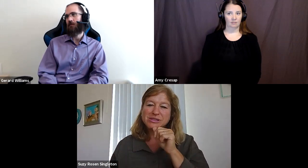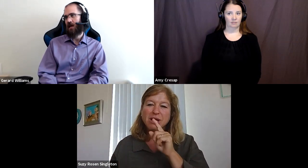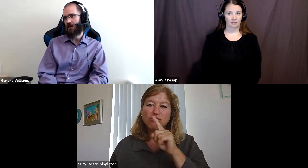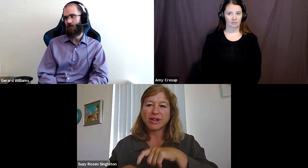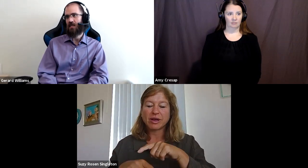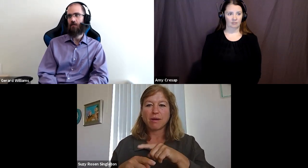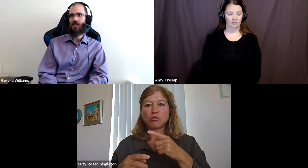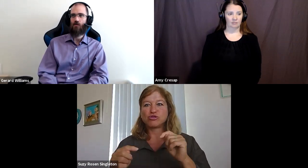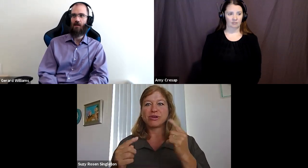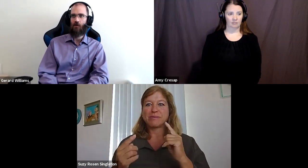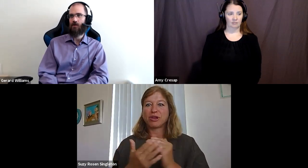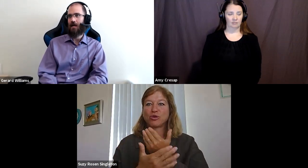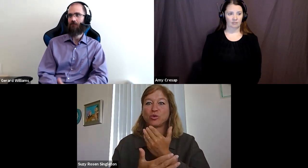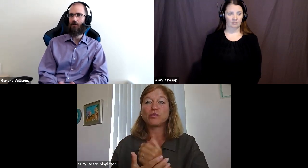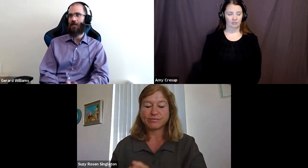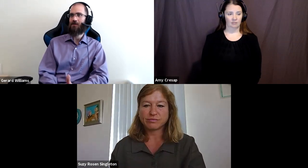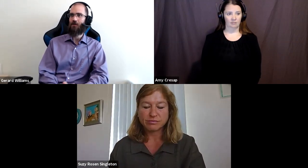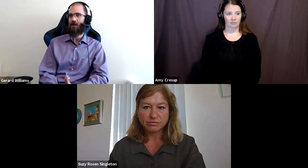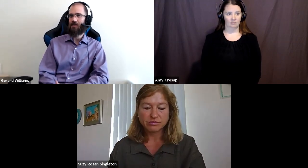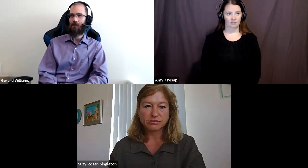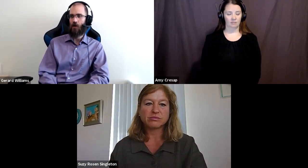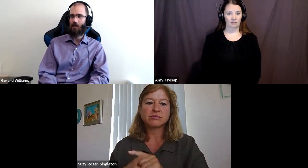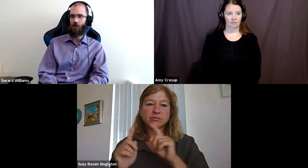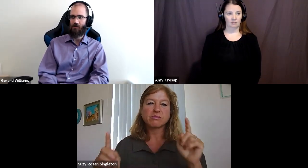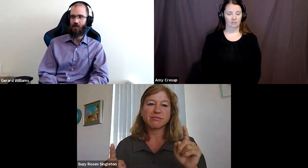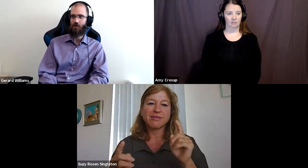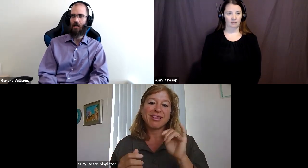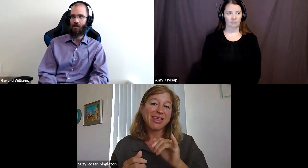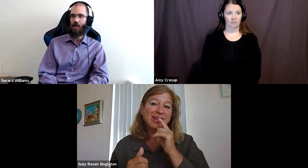that may be the best way for you not necessarily the time during emergency to try something